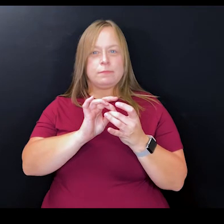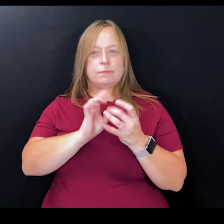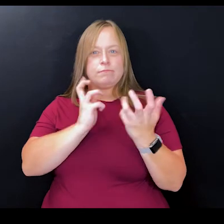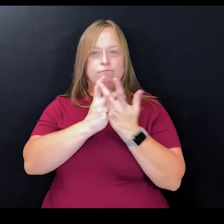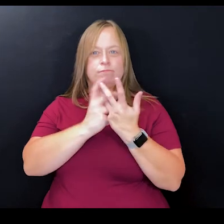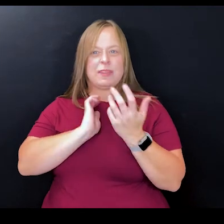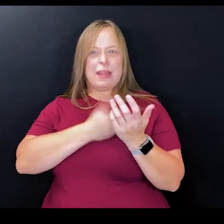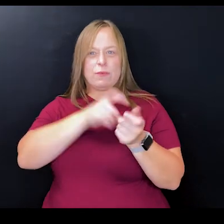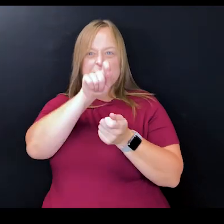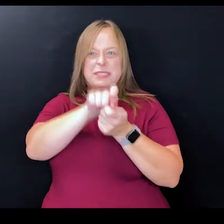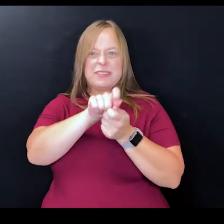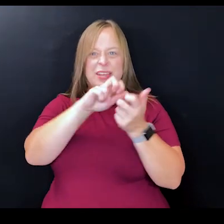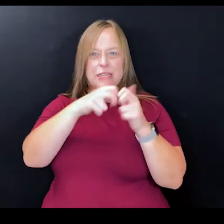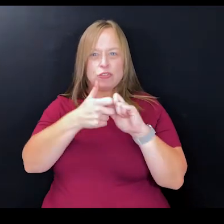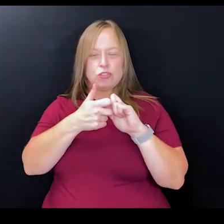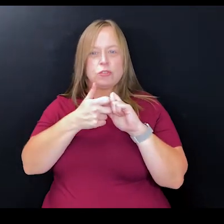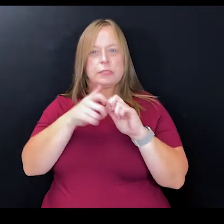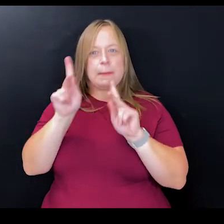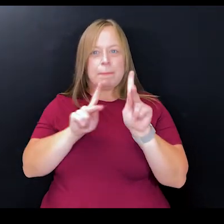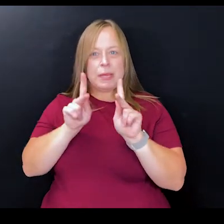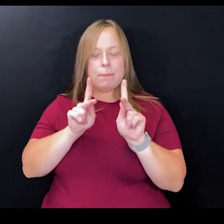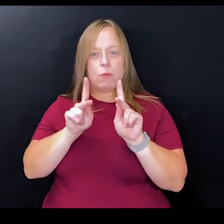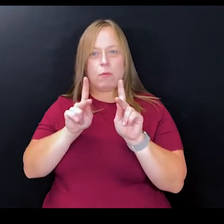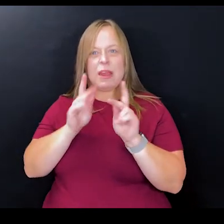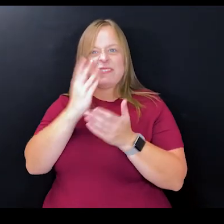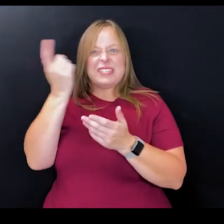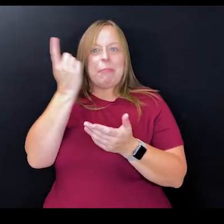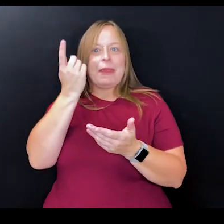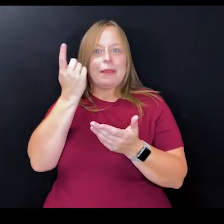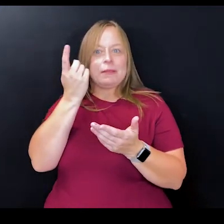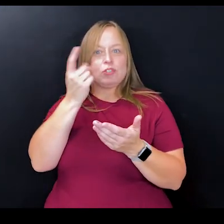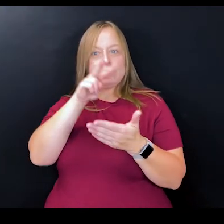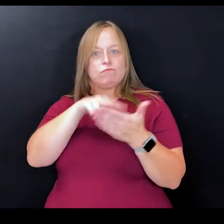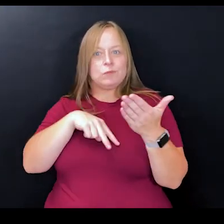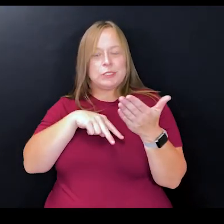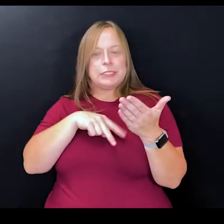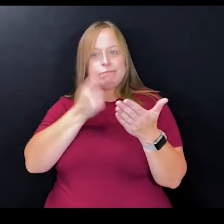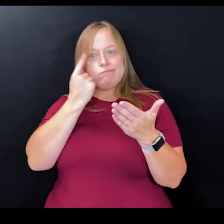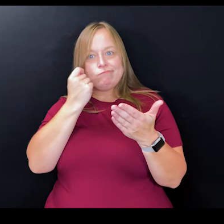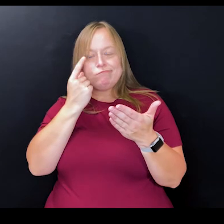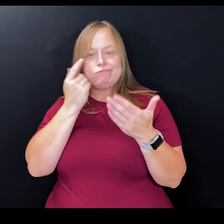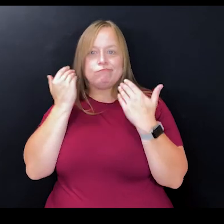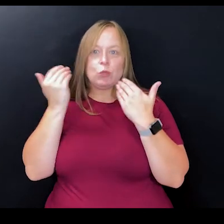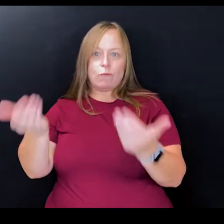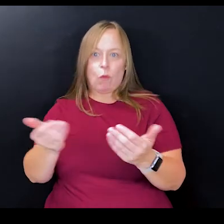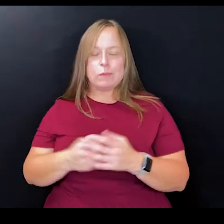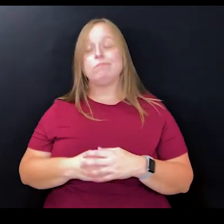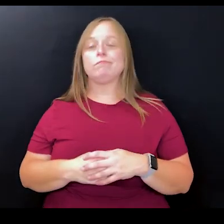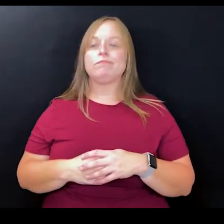on specific issues so that people have at least something to work from moving forward.